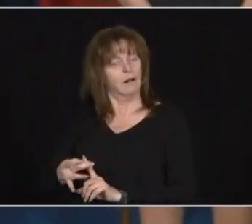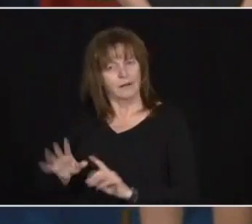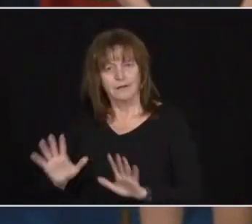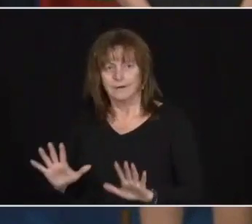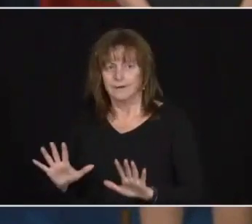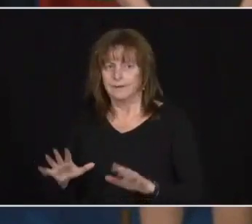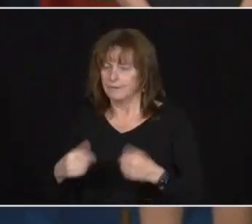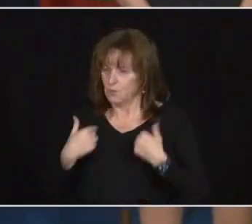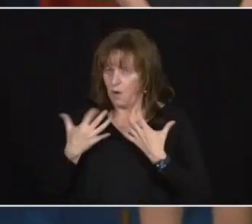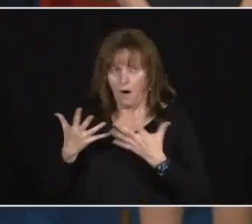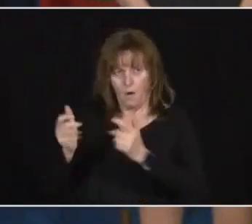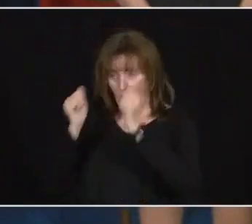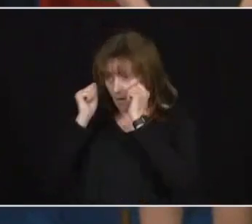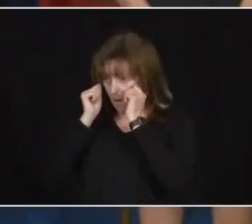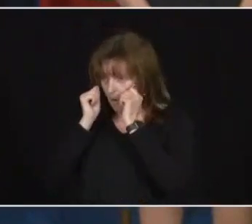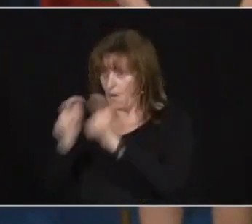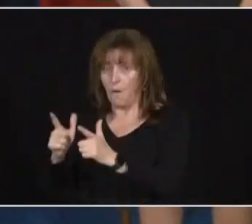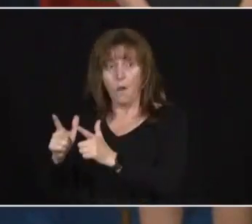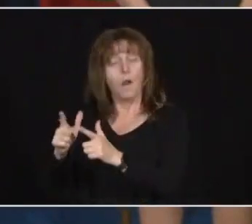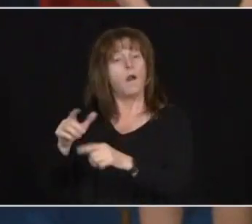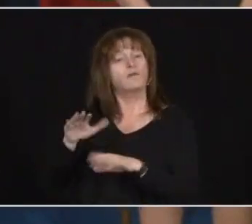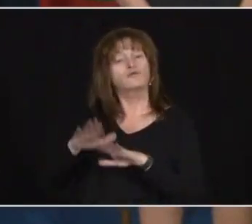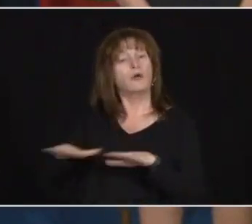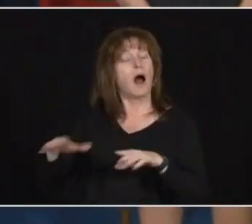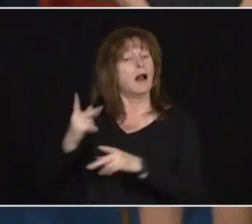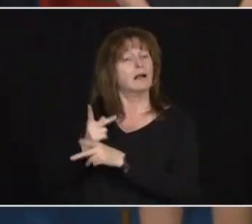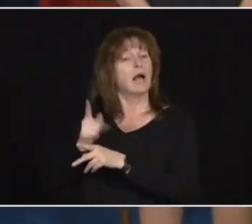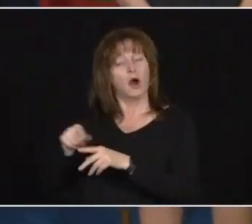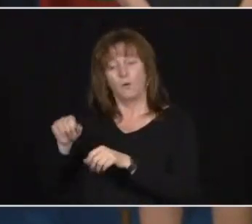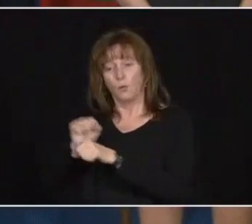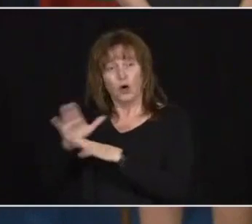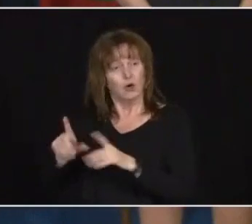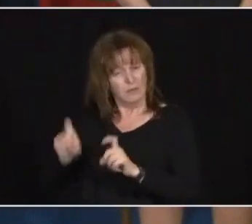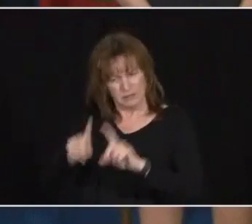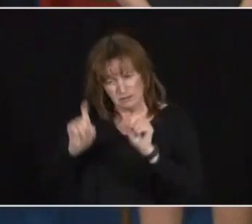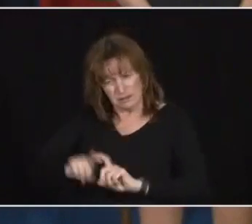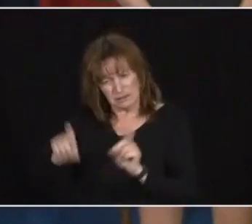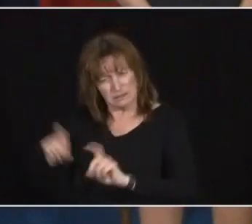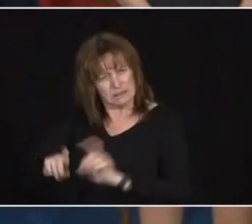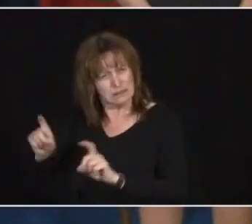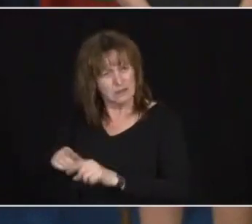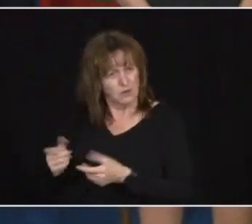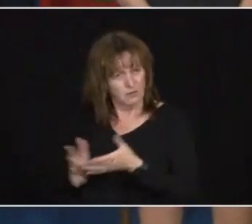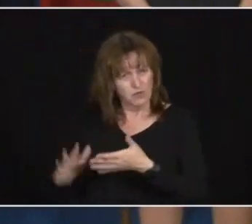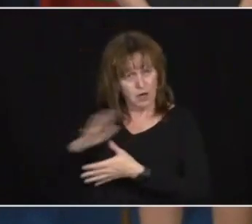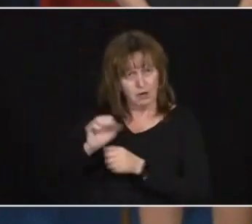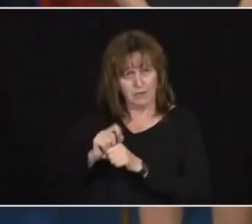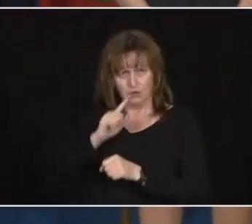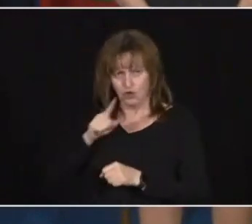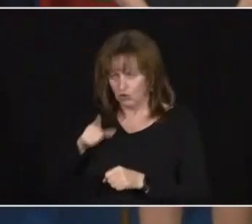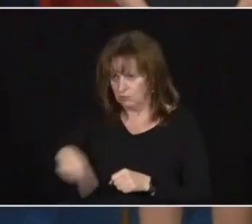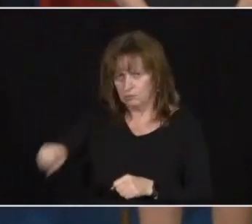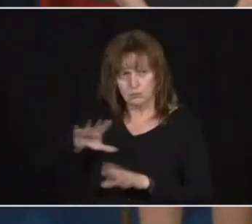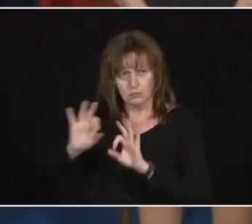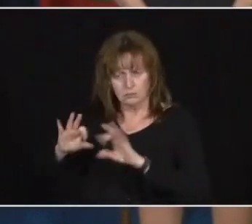I want to protect our children. That's our number one priority, make sure they're safe. And we're